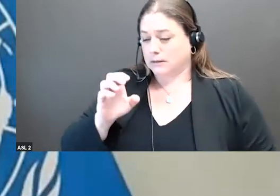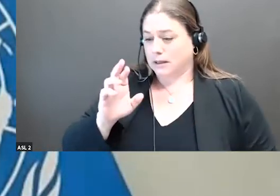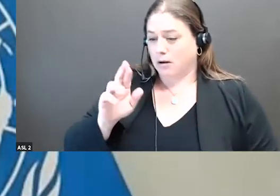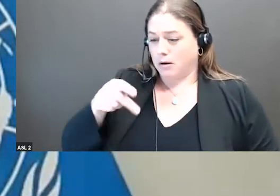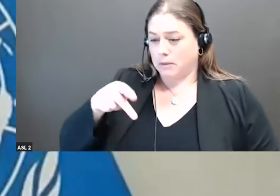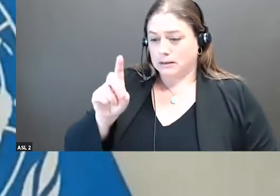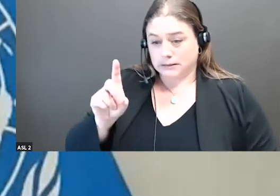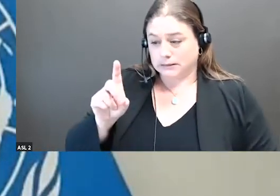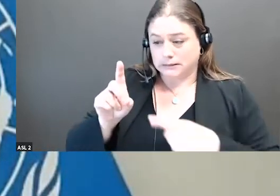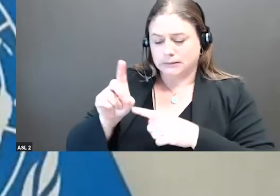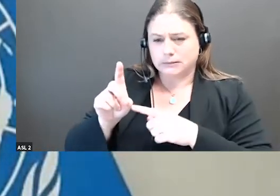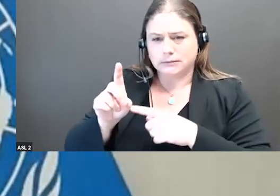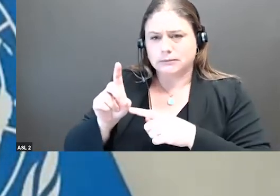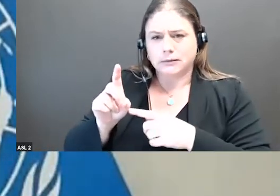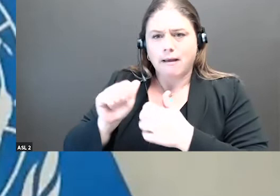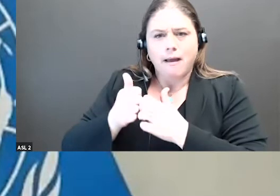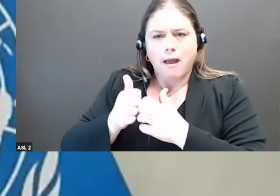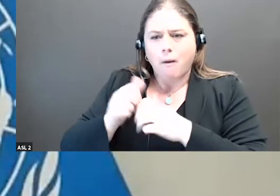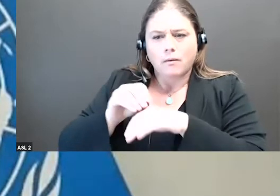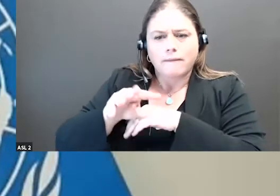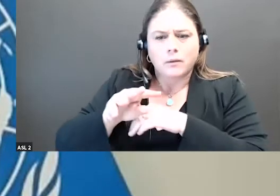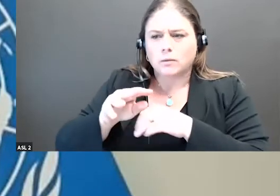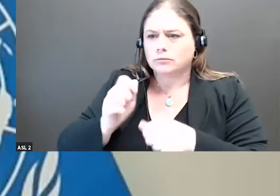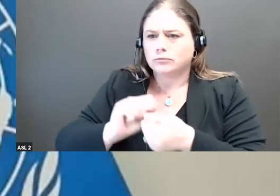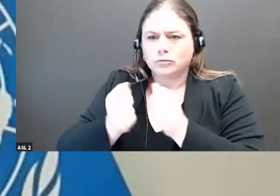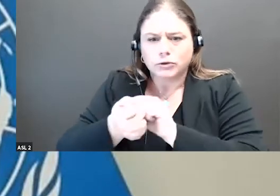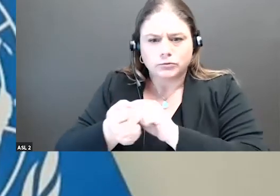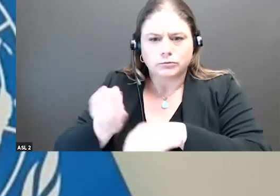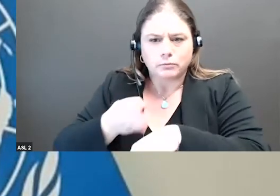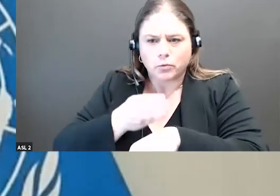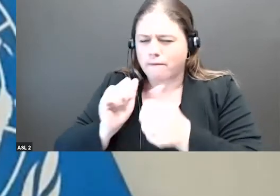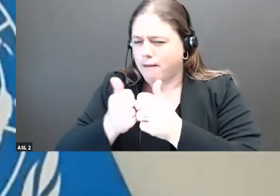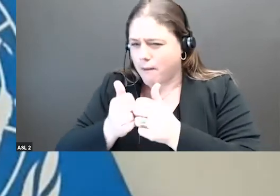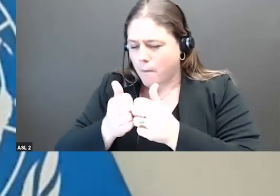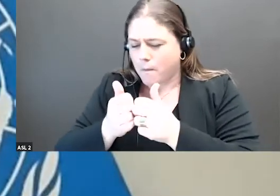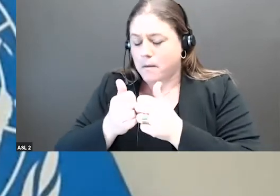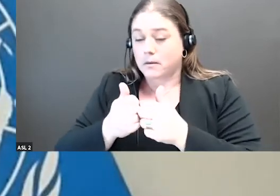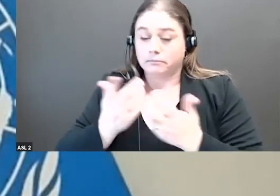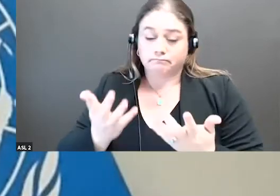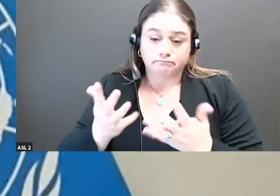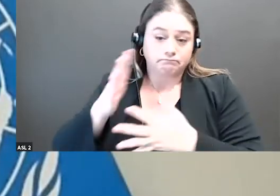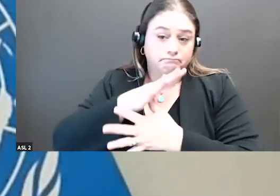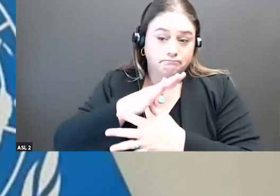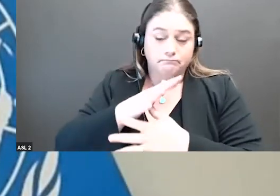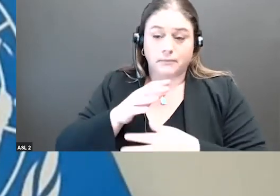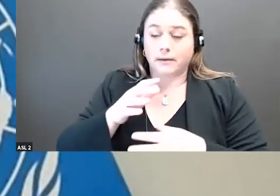the CRPD, play in all of this? Well, first and foremost, international conventions give a higher